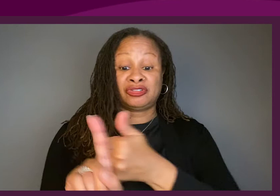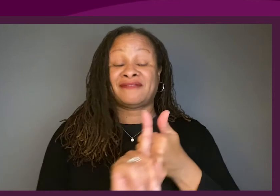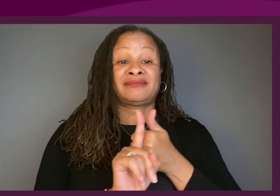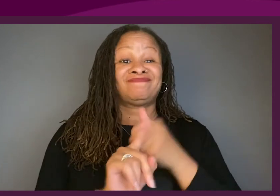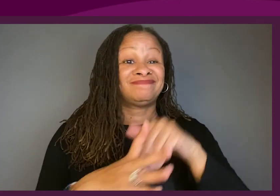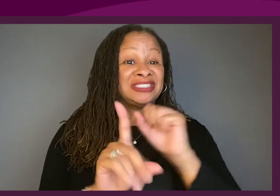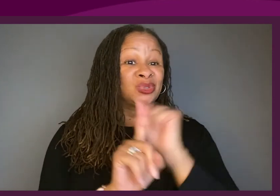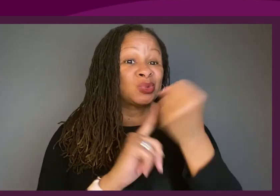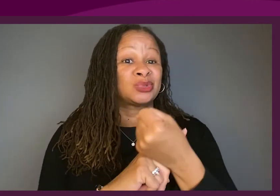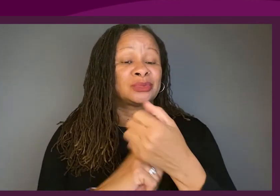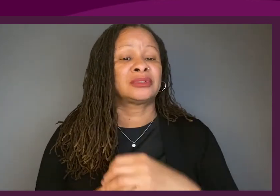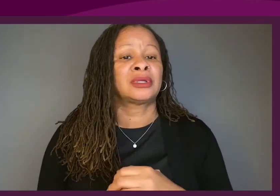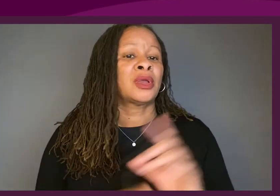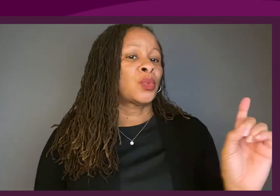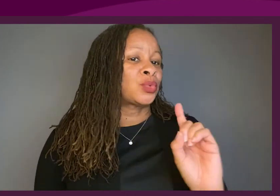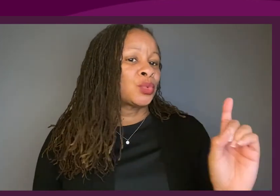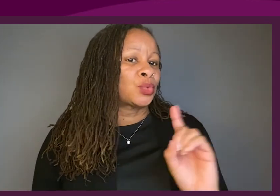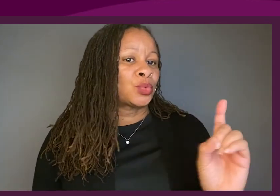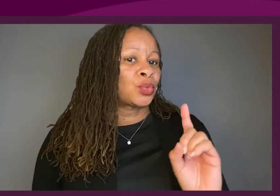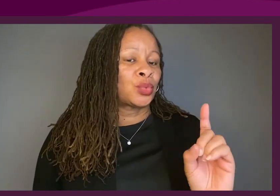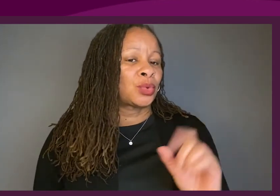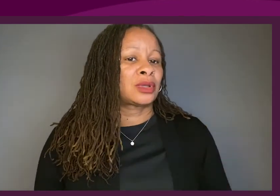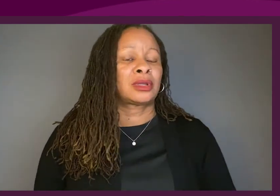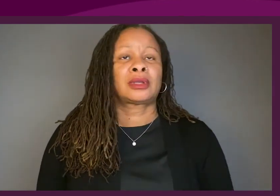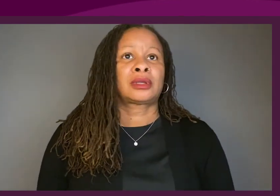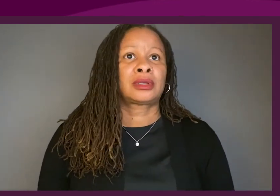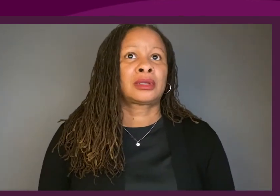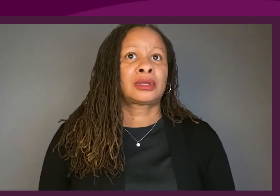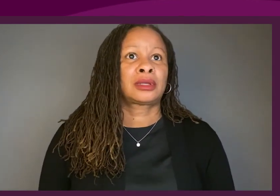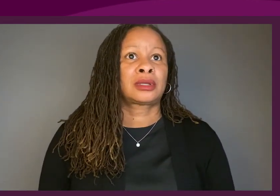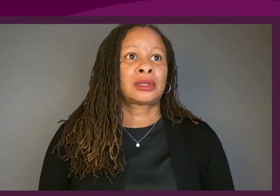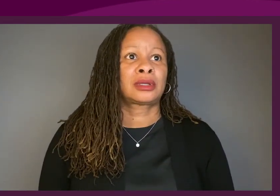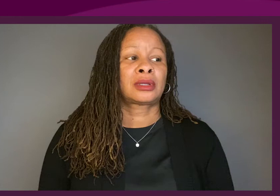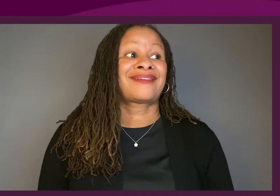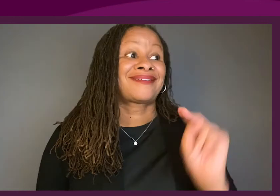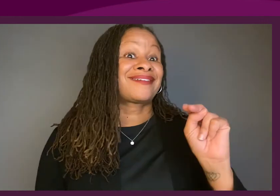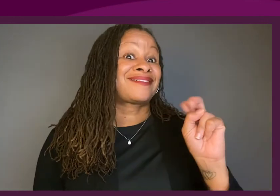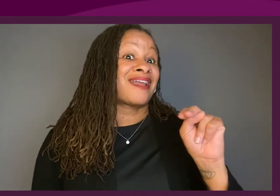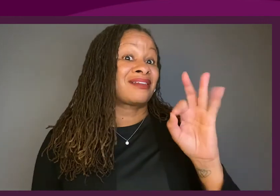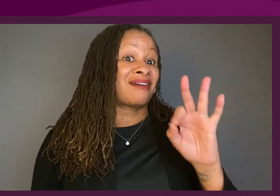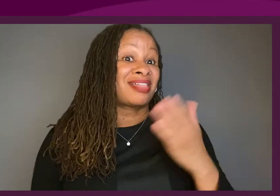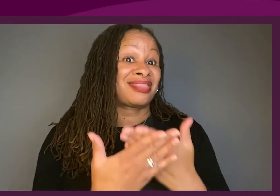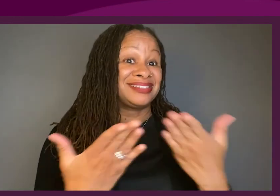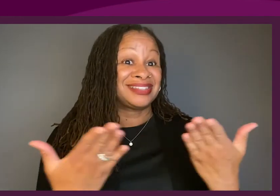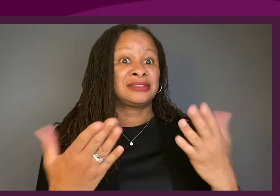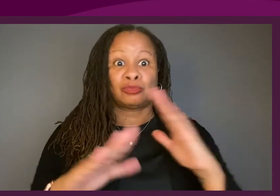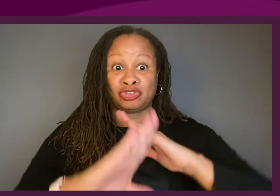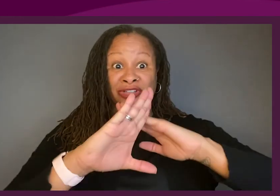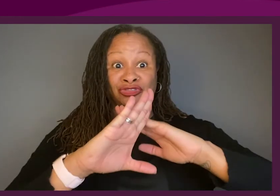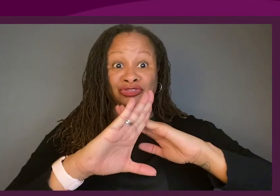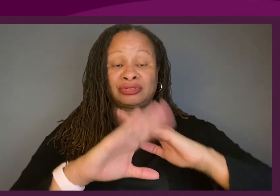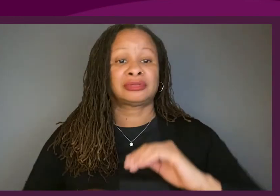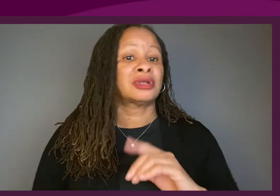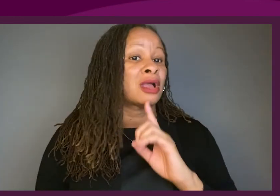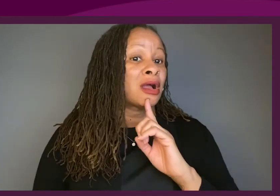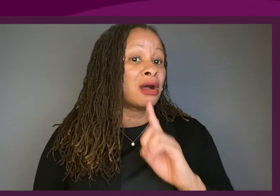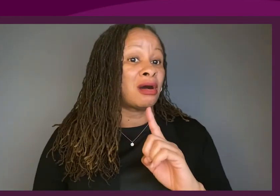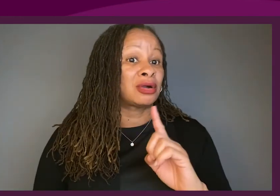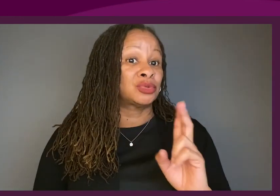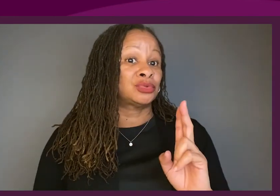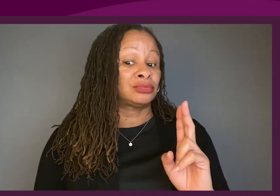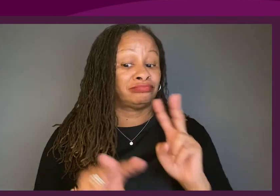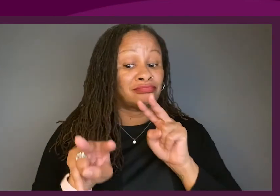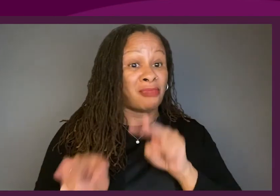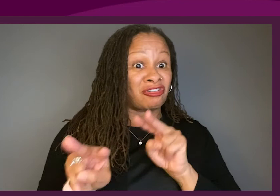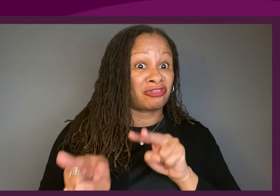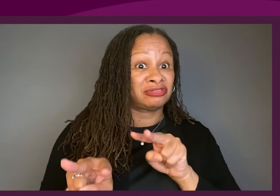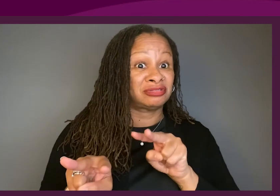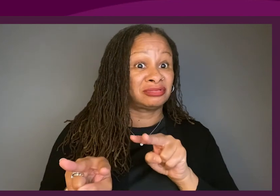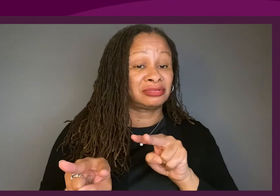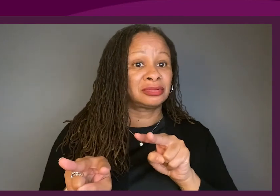and enforced, and very clearly the numbers of people who should have had those protections